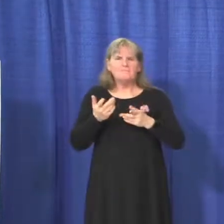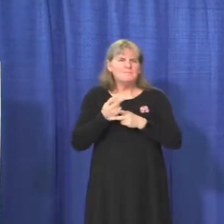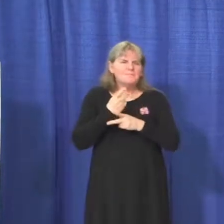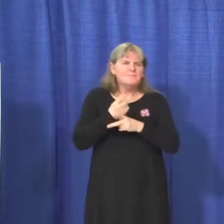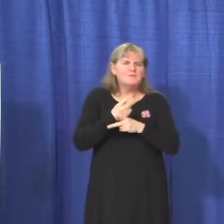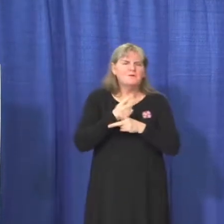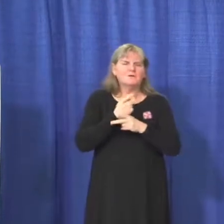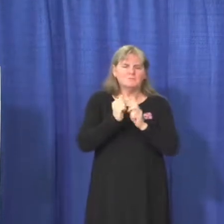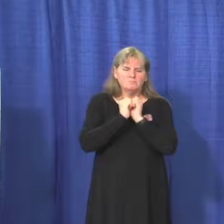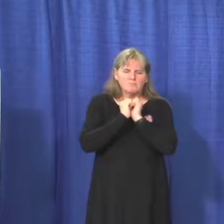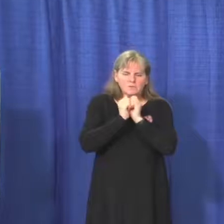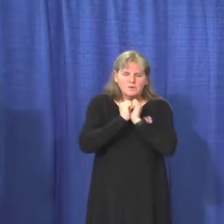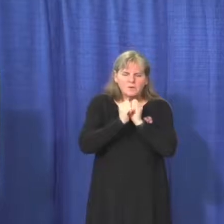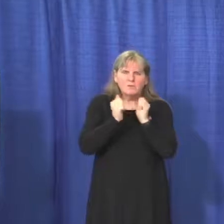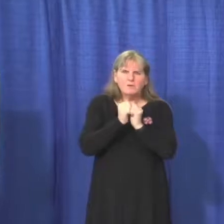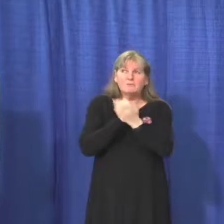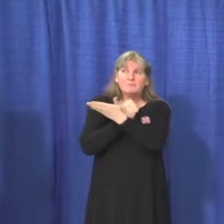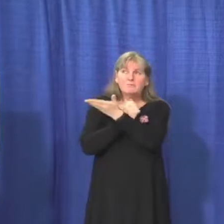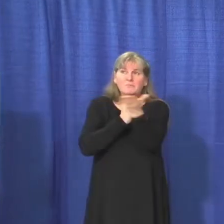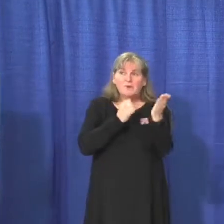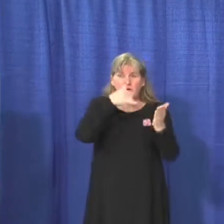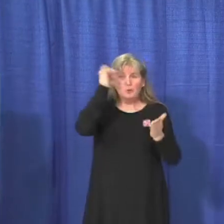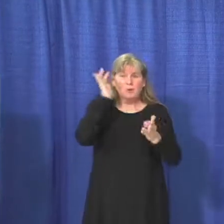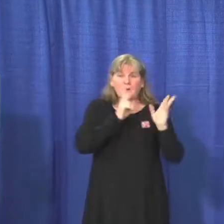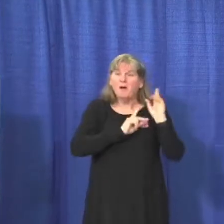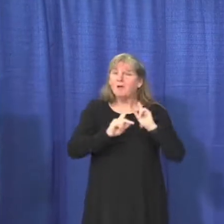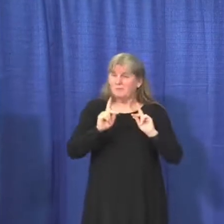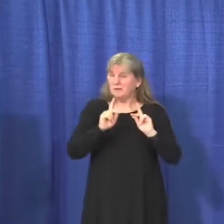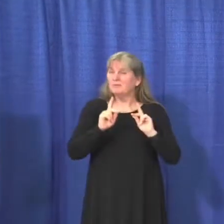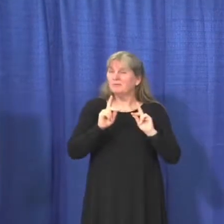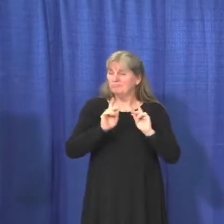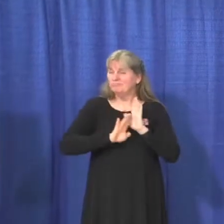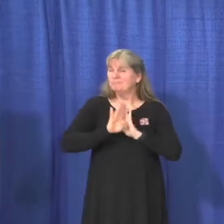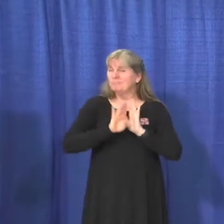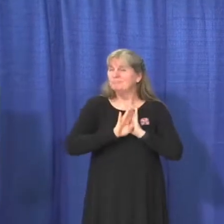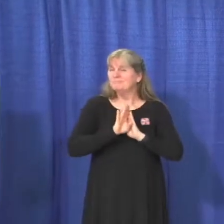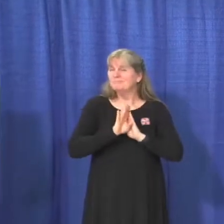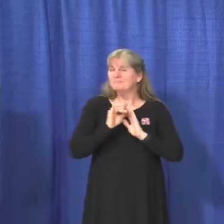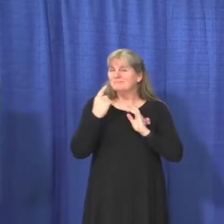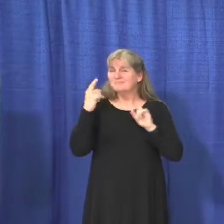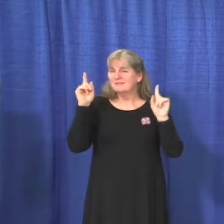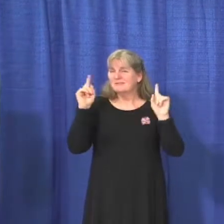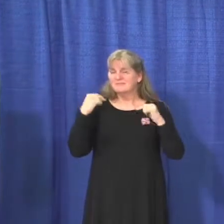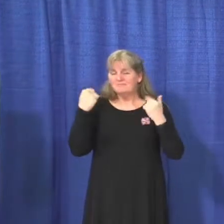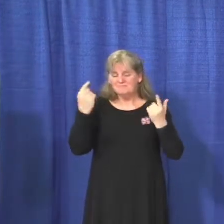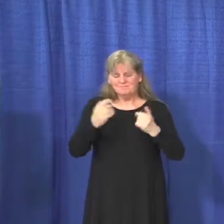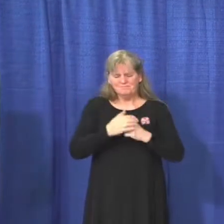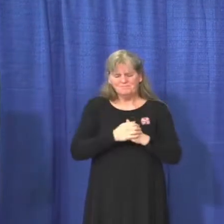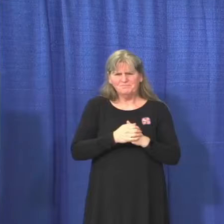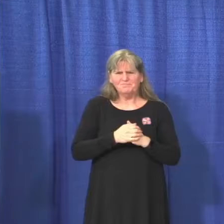through Yukon got us where we are today. And yes, there are a lot of